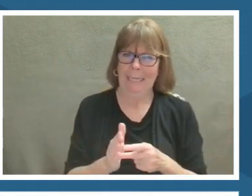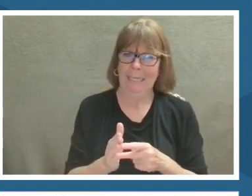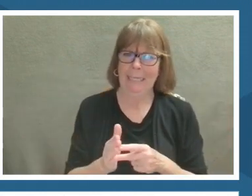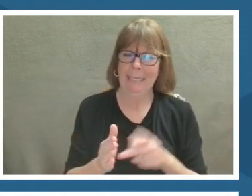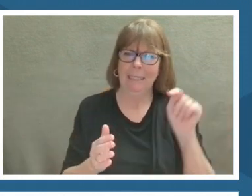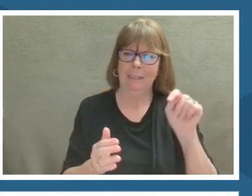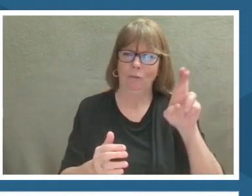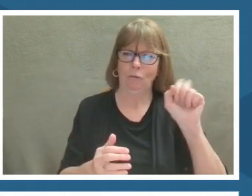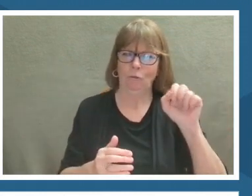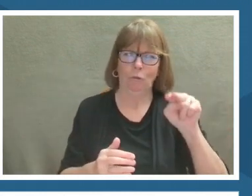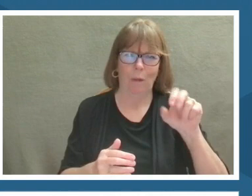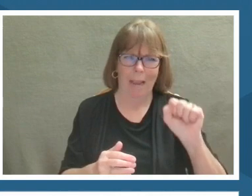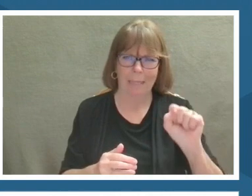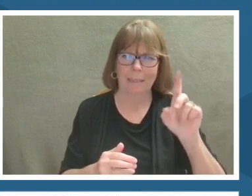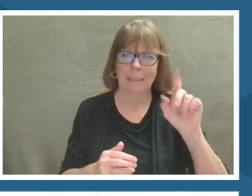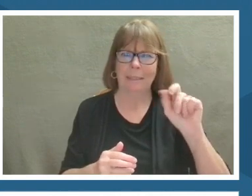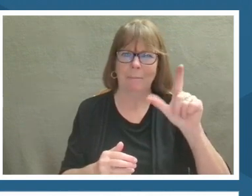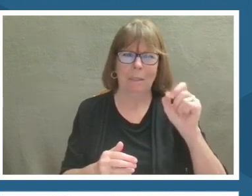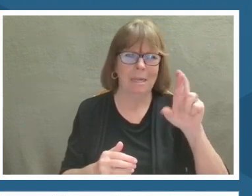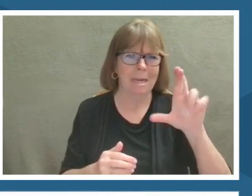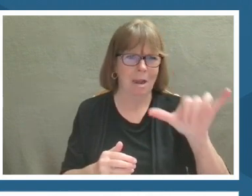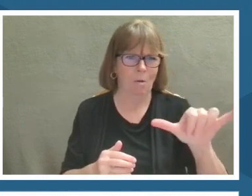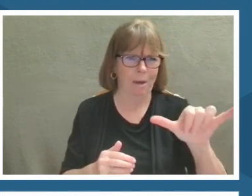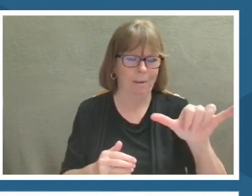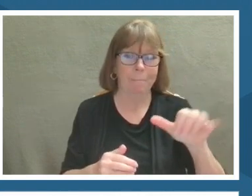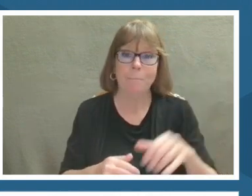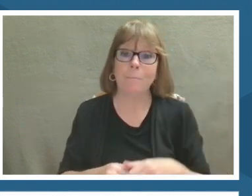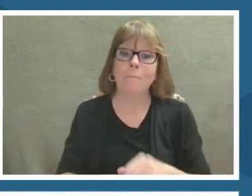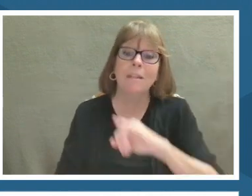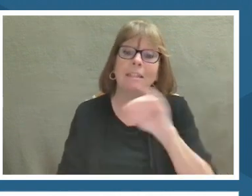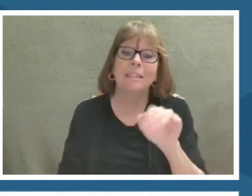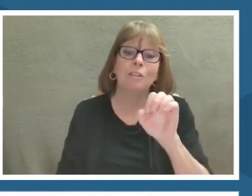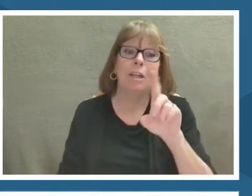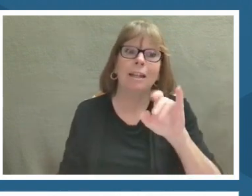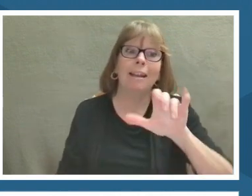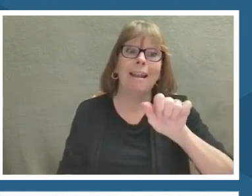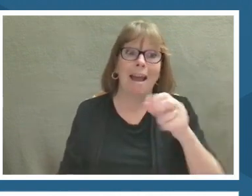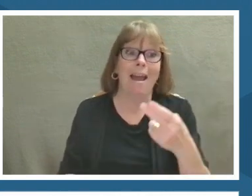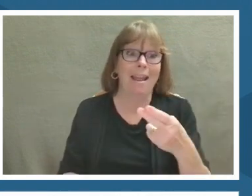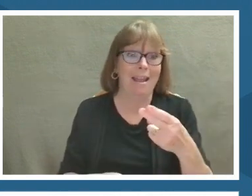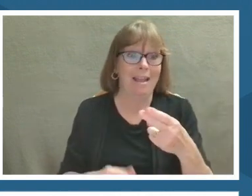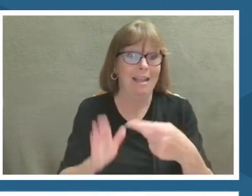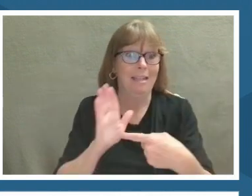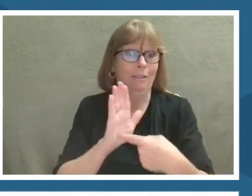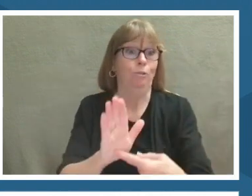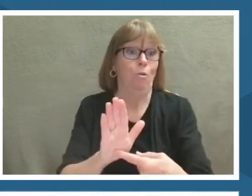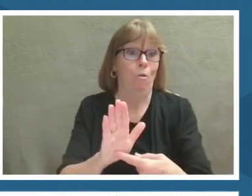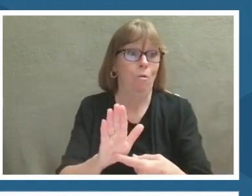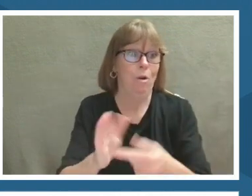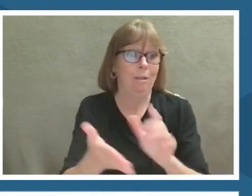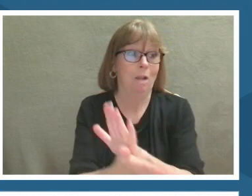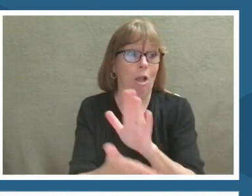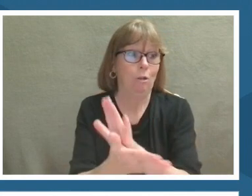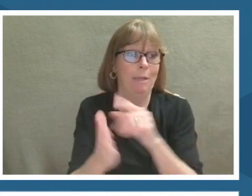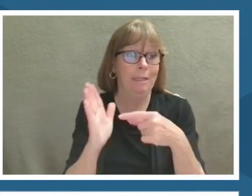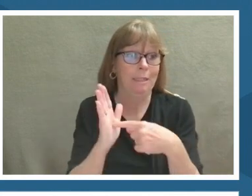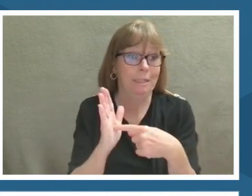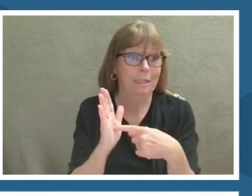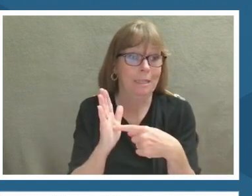according to the document that jedidiah shared with us jadaida shared with us